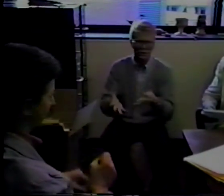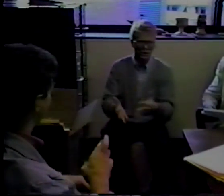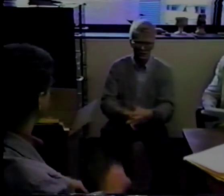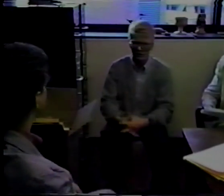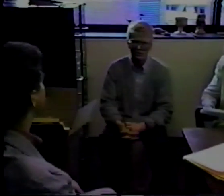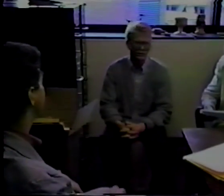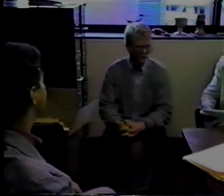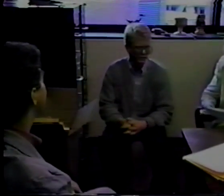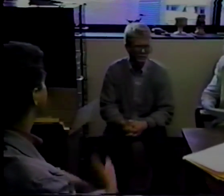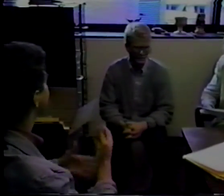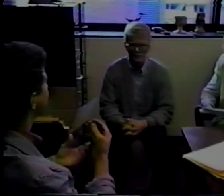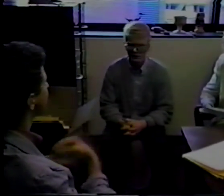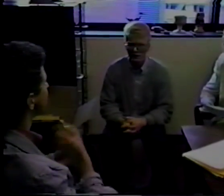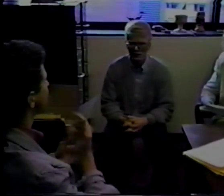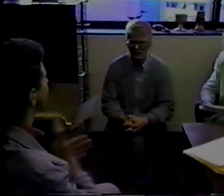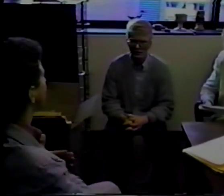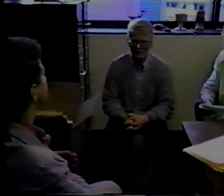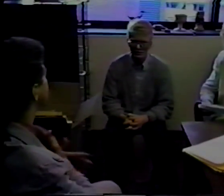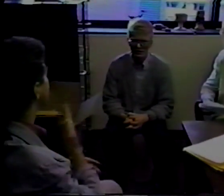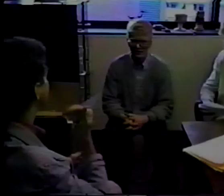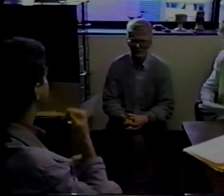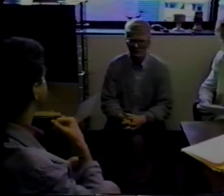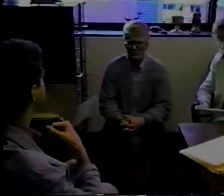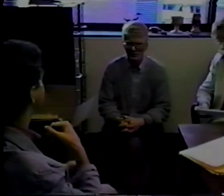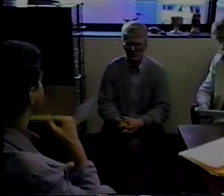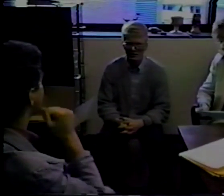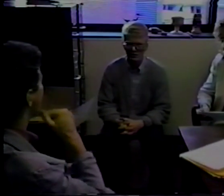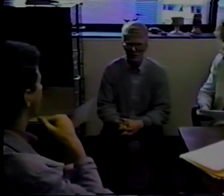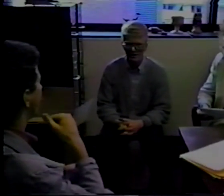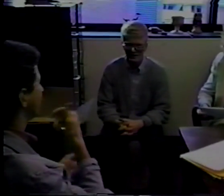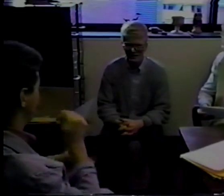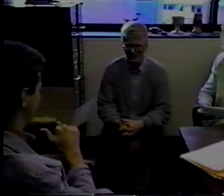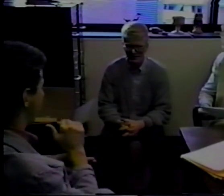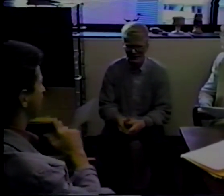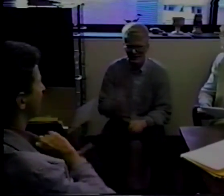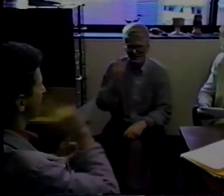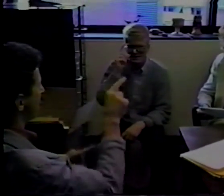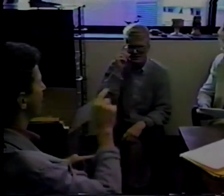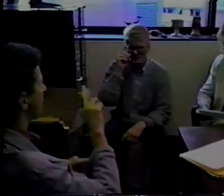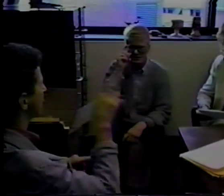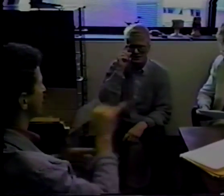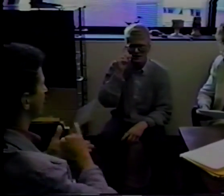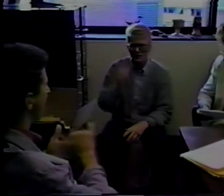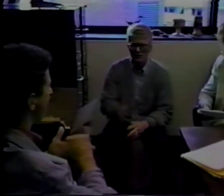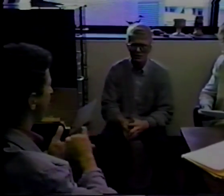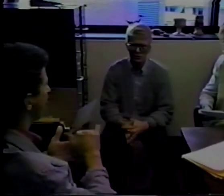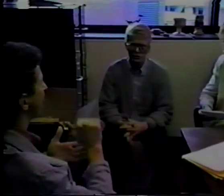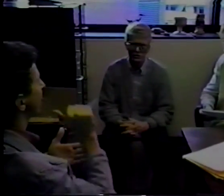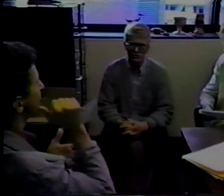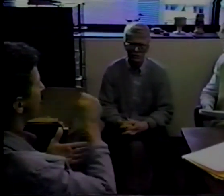Ok, that's fine. It gives me a little bit of a break there. Tonight I'm going to